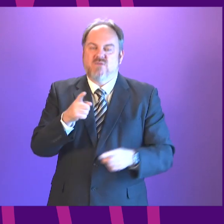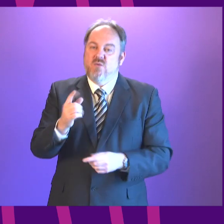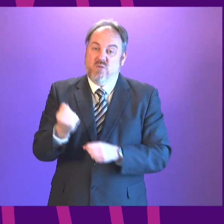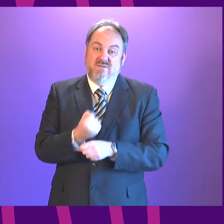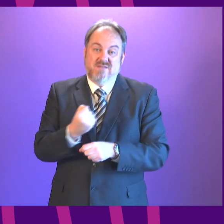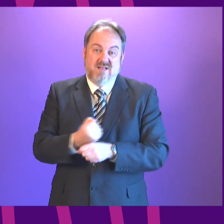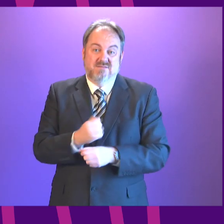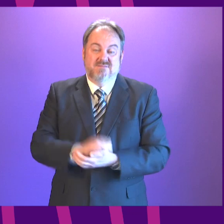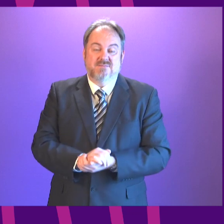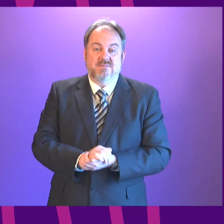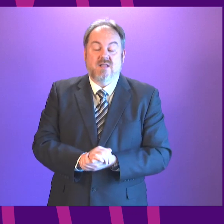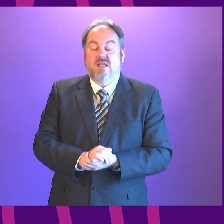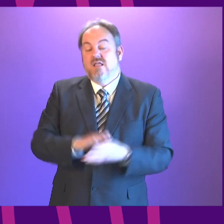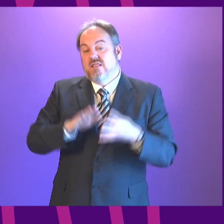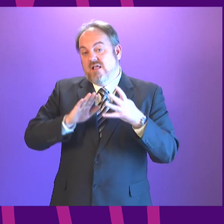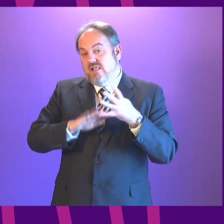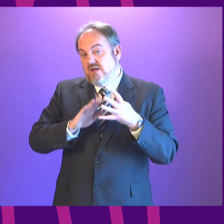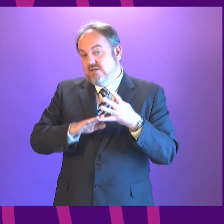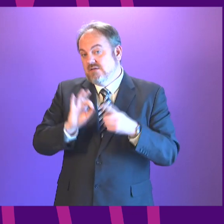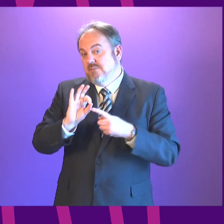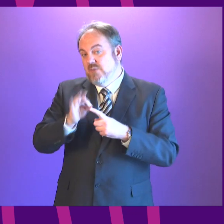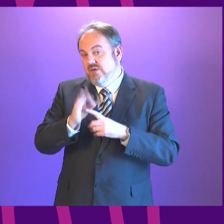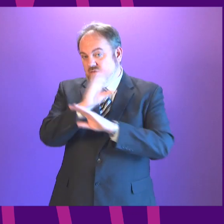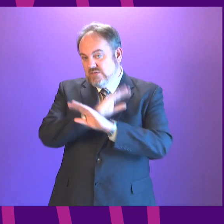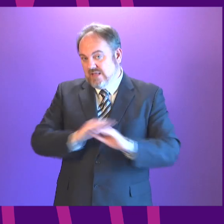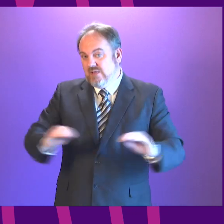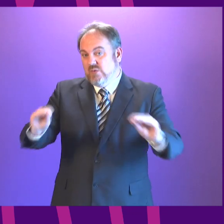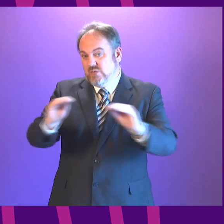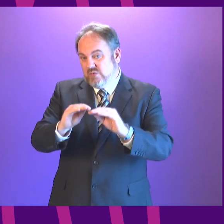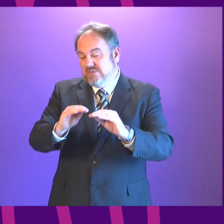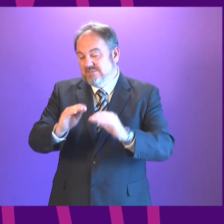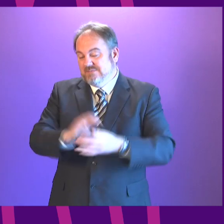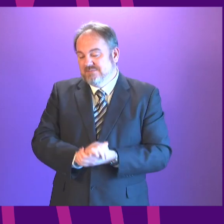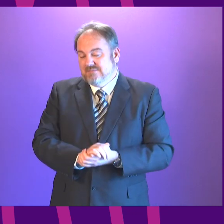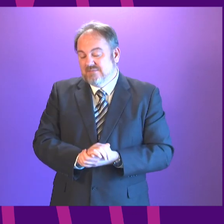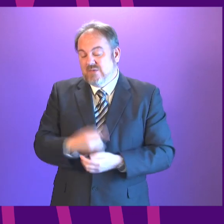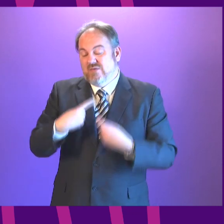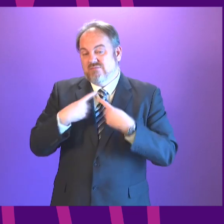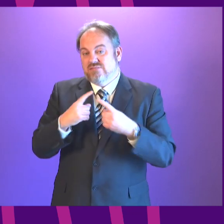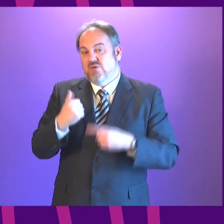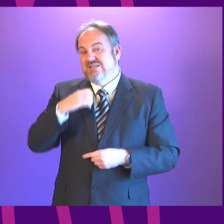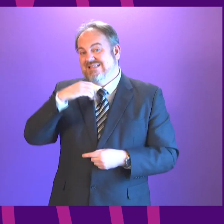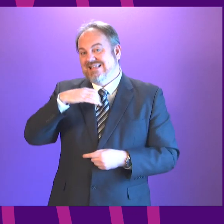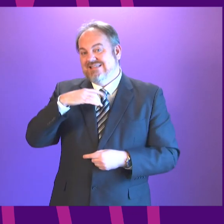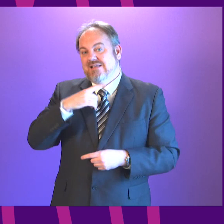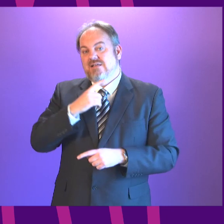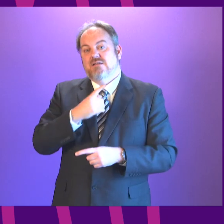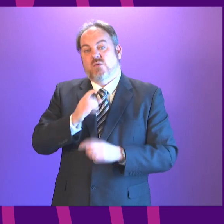The final, but extremely significant, decision that I announced on Saturday relates to schools.